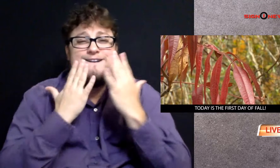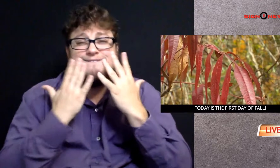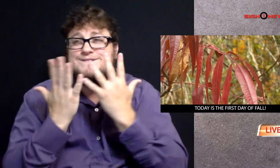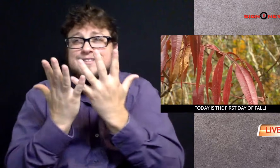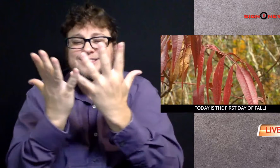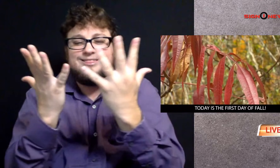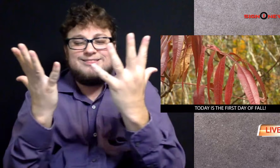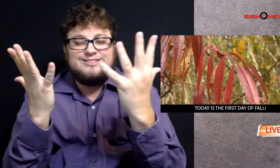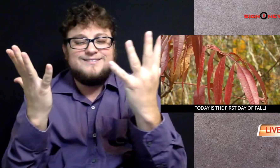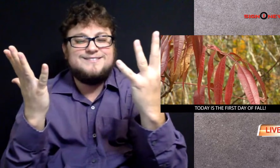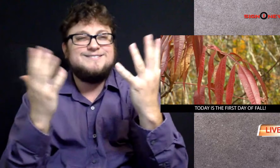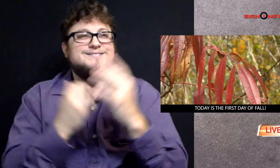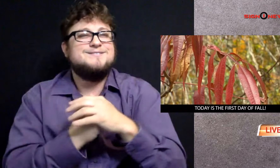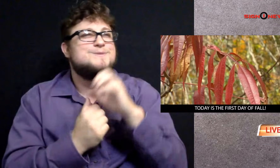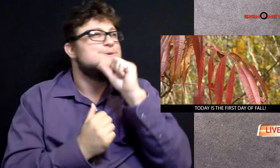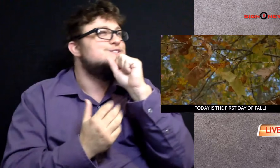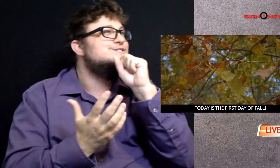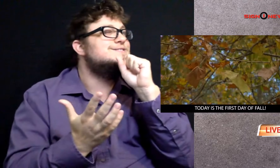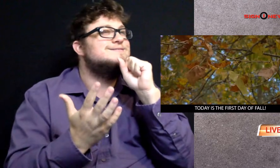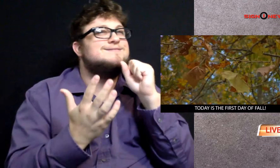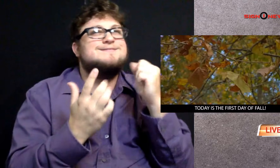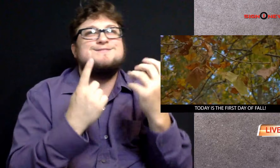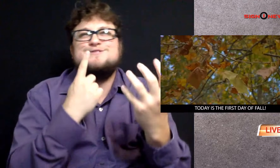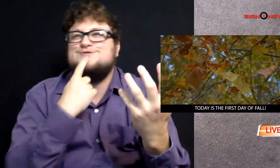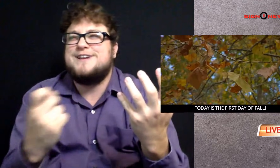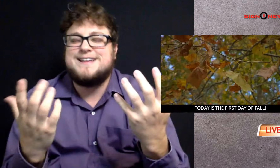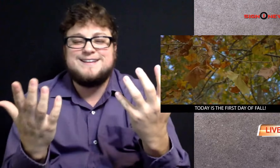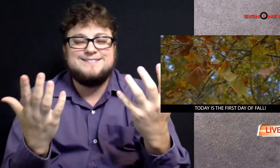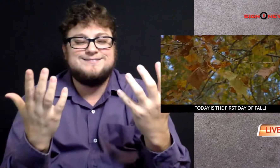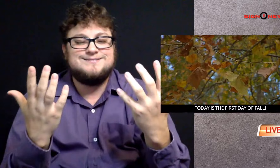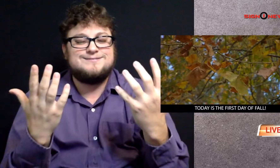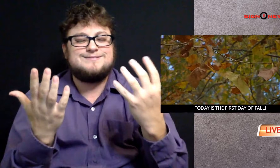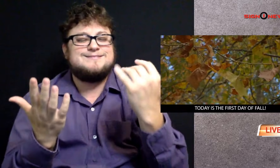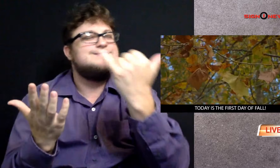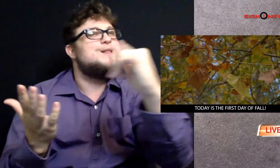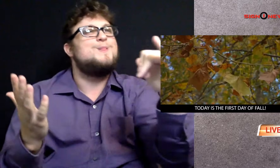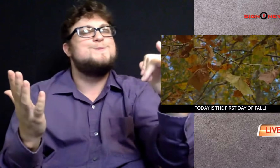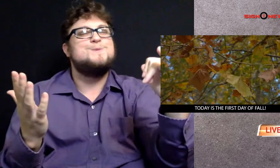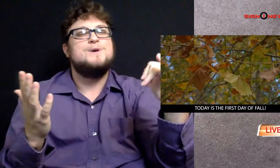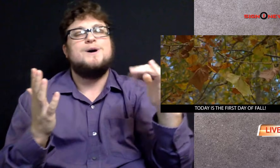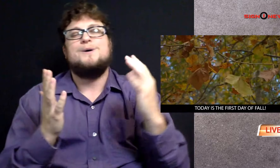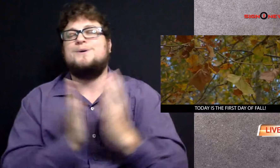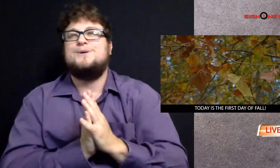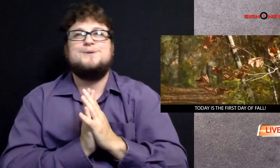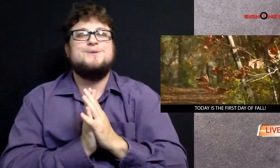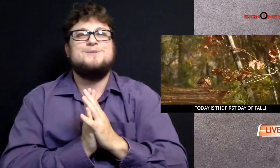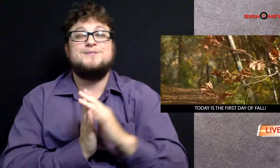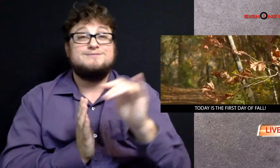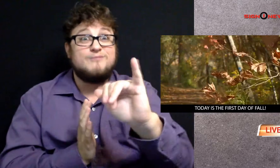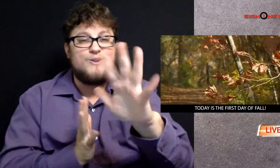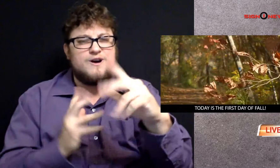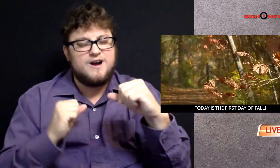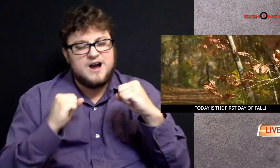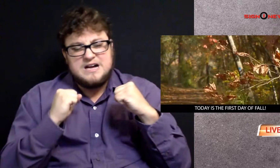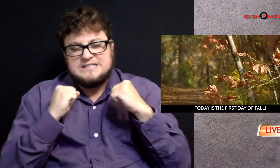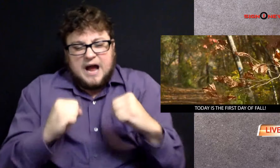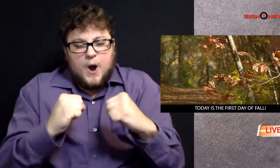for some people that's exciting the leaves on the trees start to turn into leaves on the trees start to turn into vibrant colors of orange vibrant colors of orange red and yellow red and yellow and